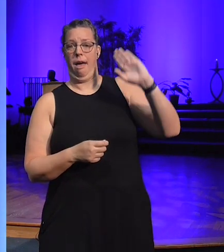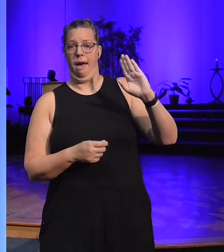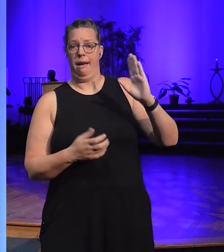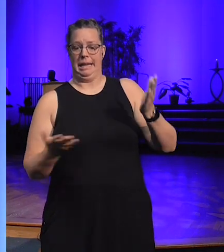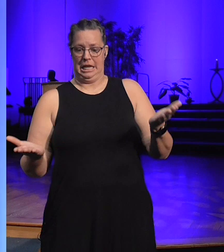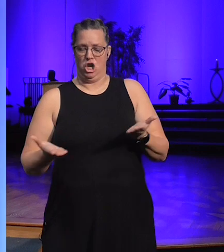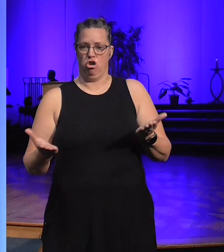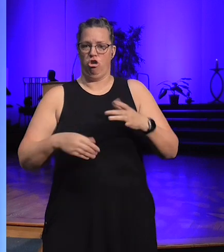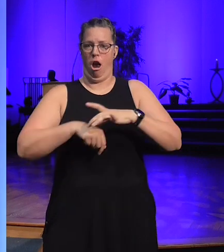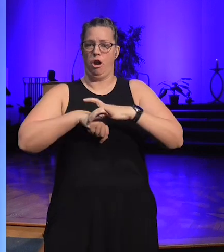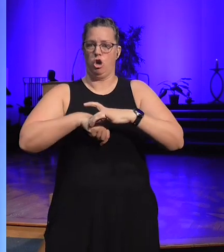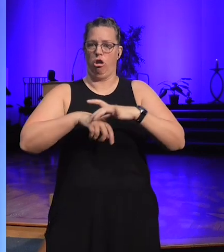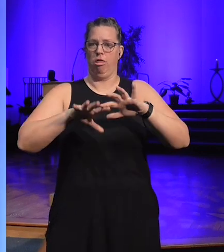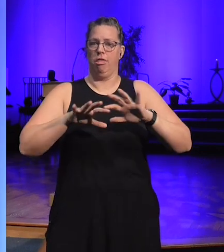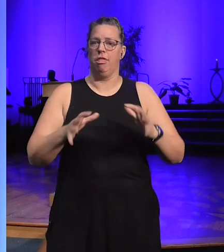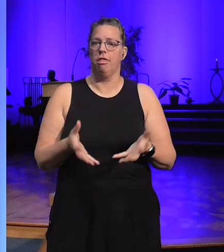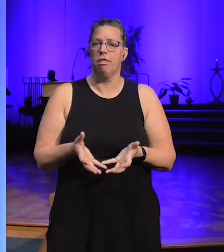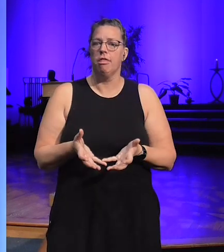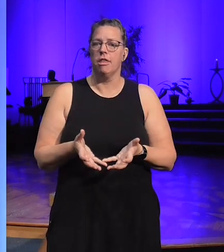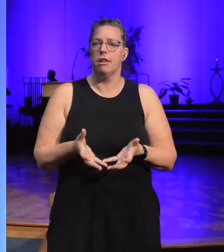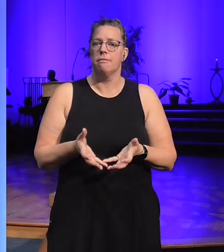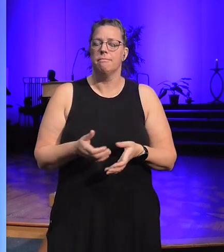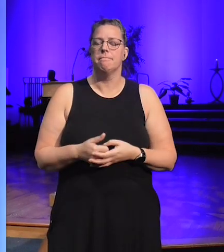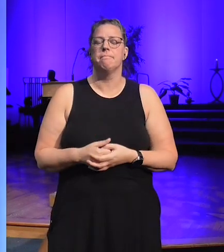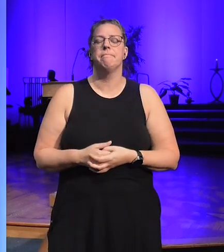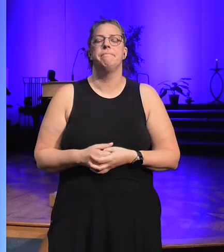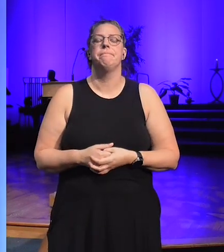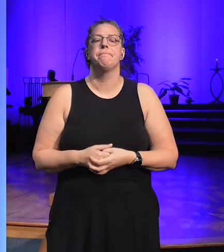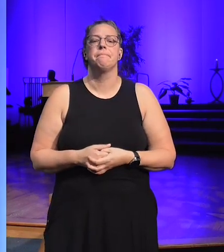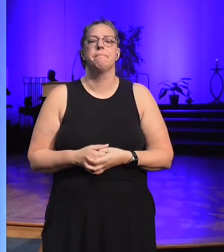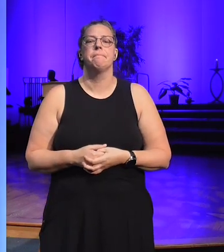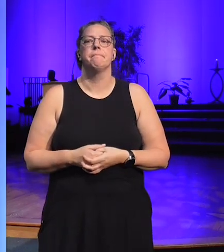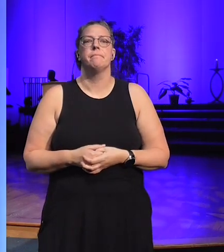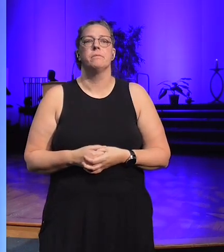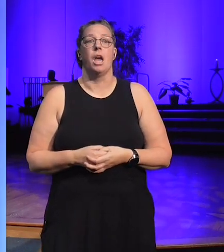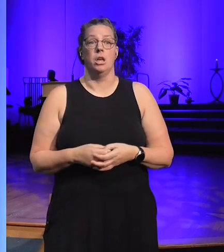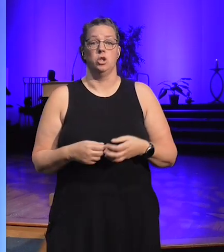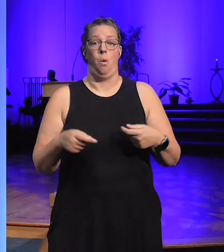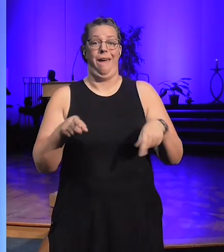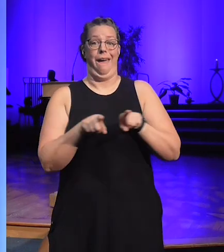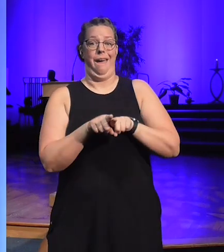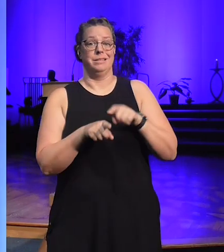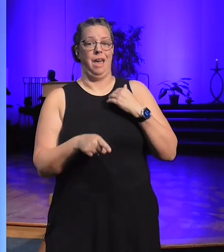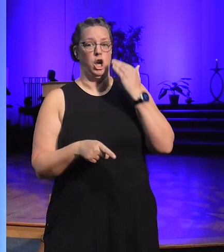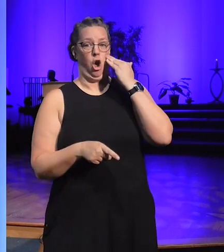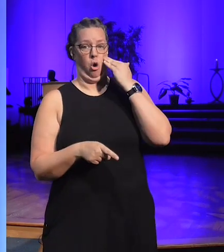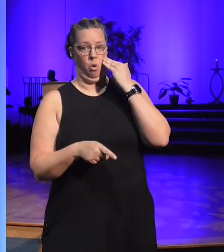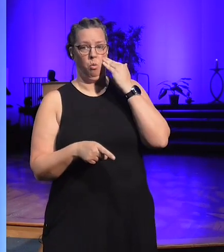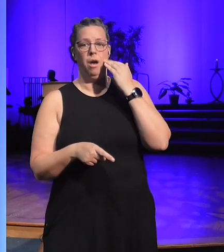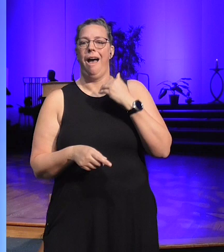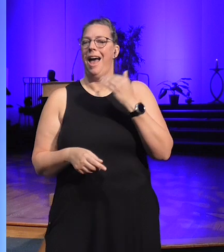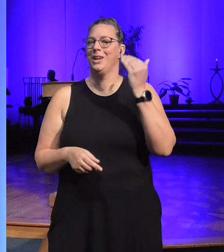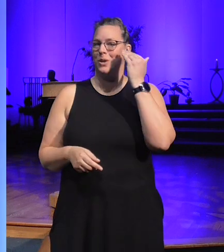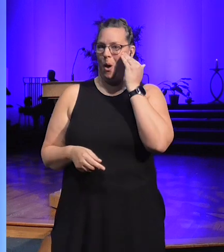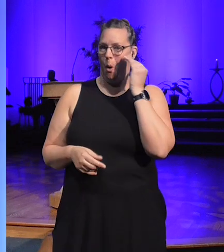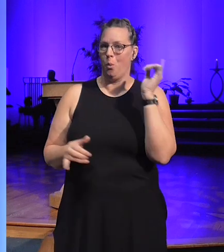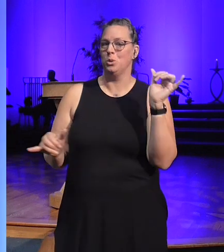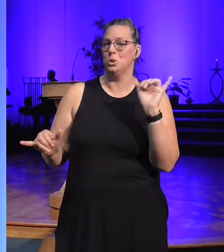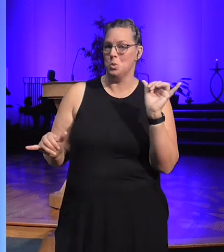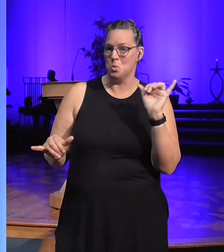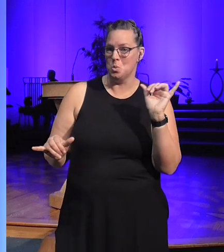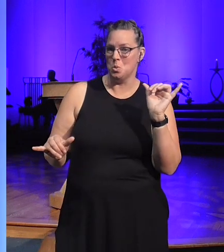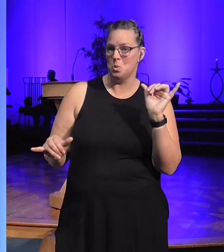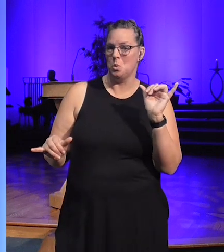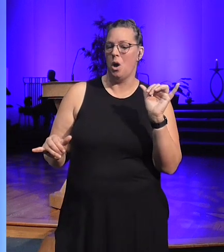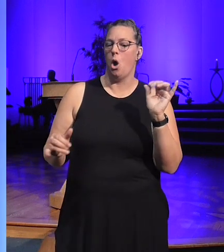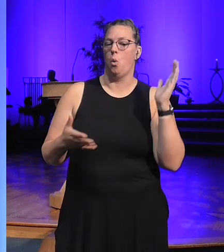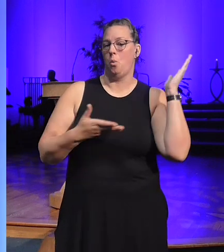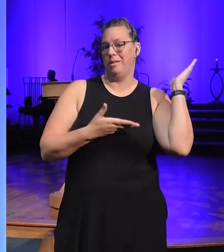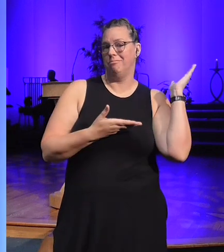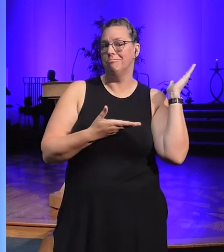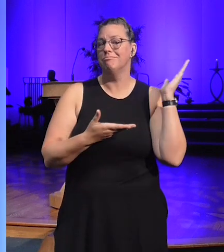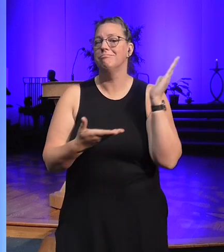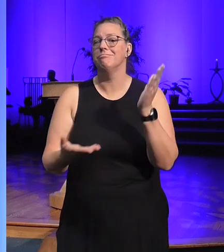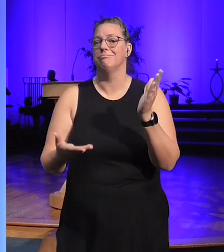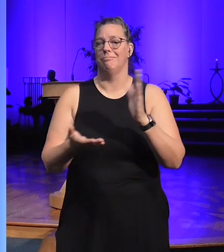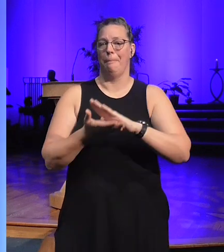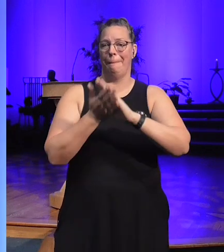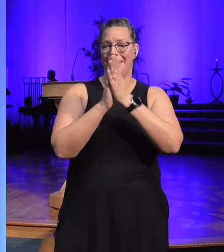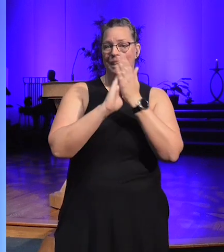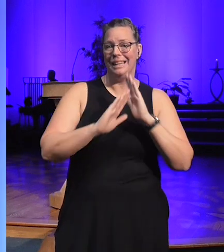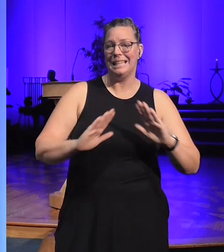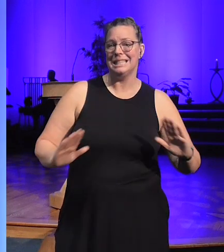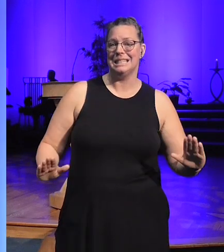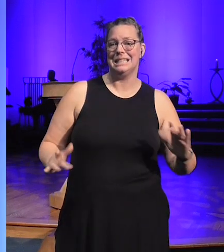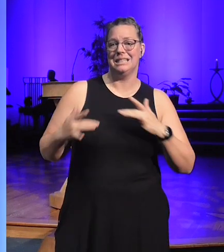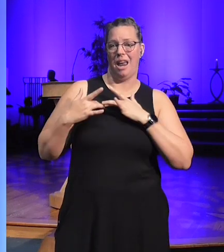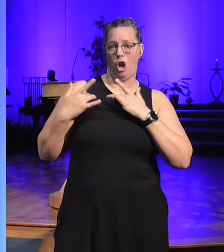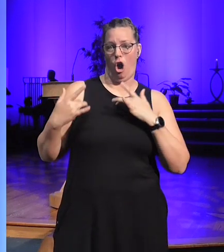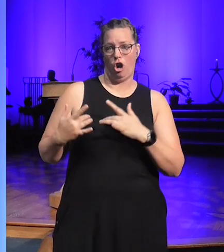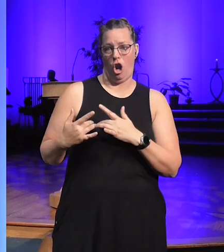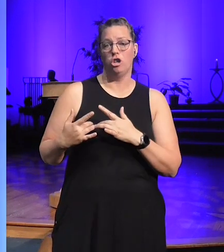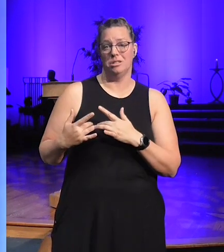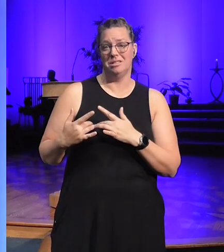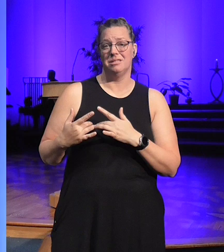Earth so as I know this I know too that we carry peace in our hearts that as our